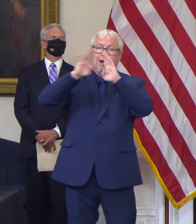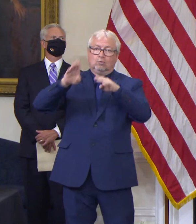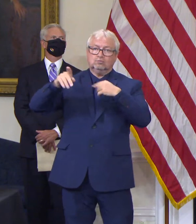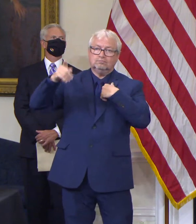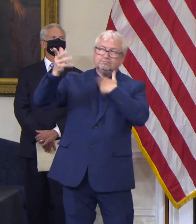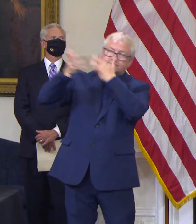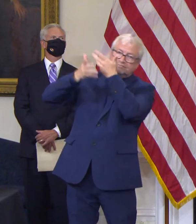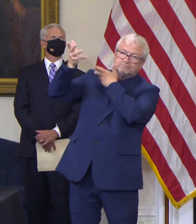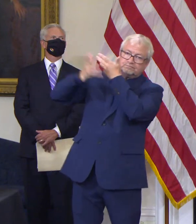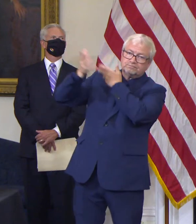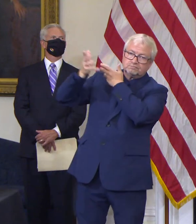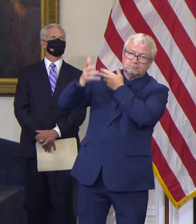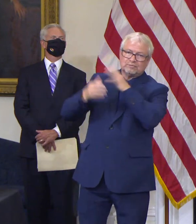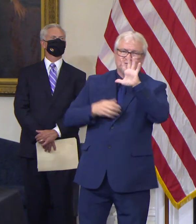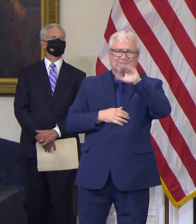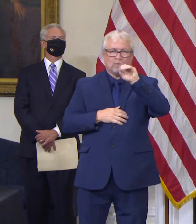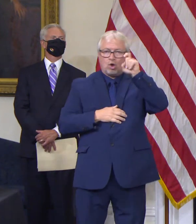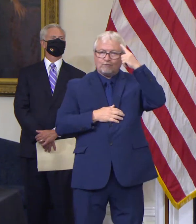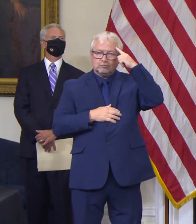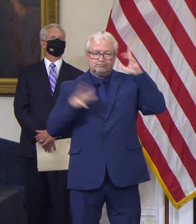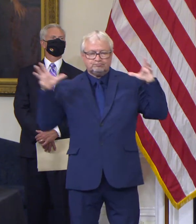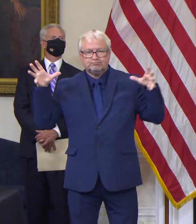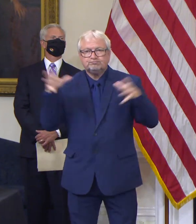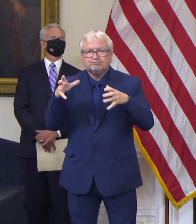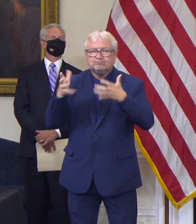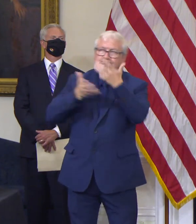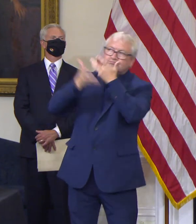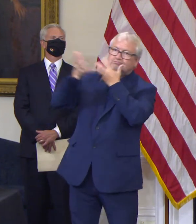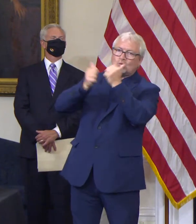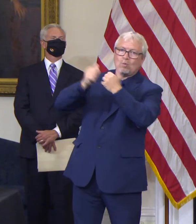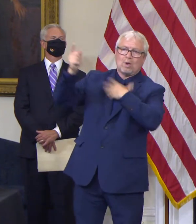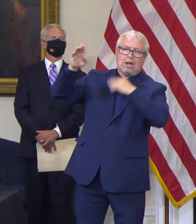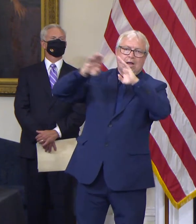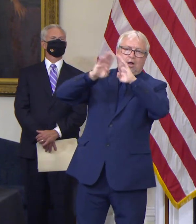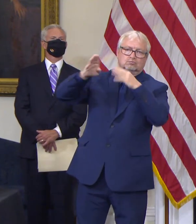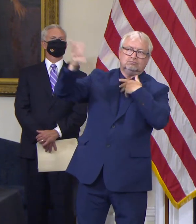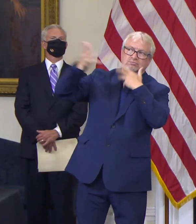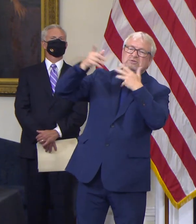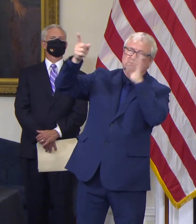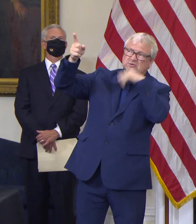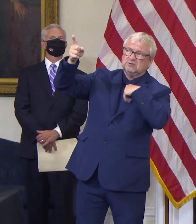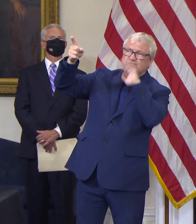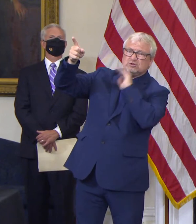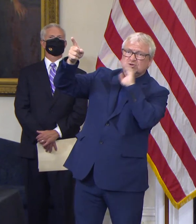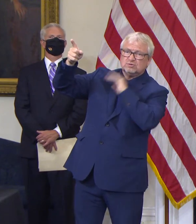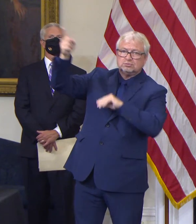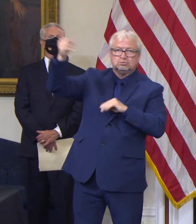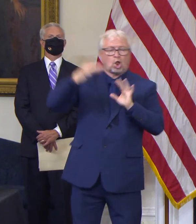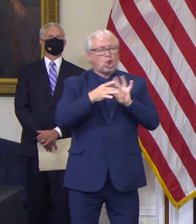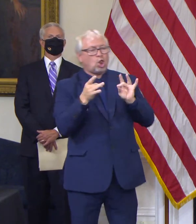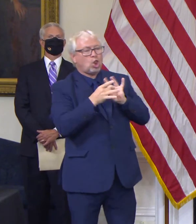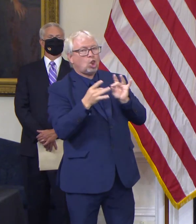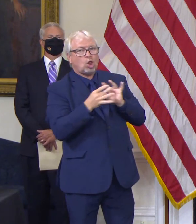and every one of them is expressing frustration. All 50 governors are on a call with the White House every week next day.